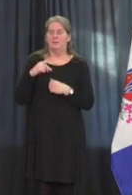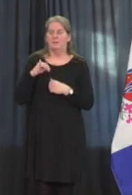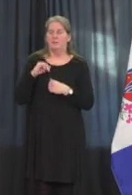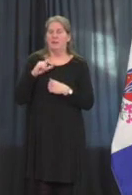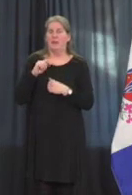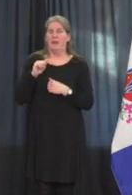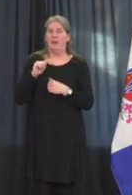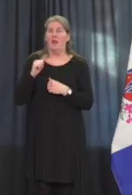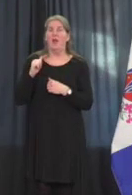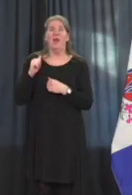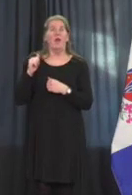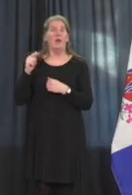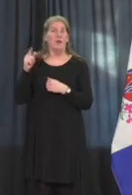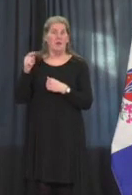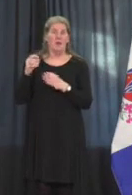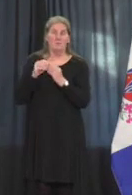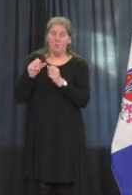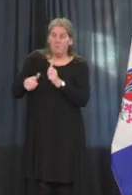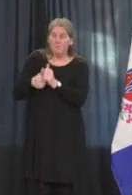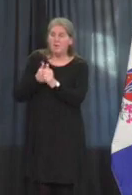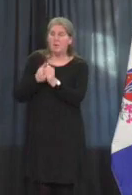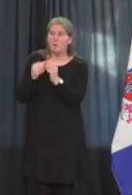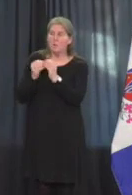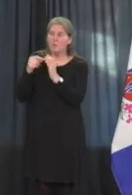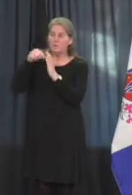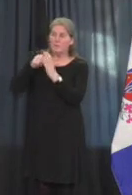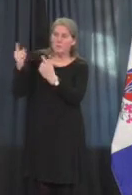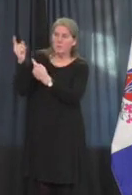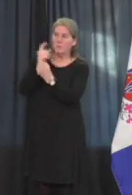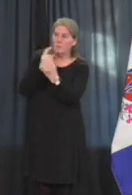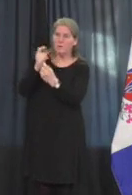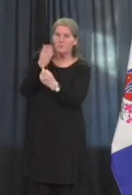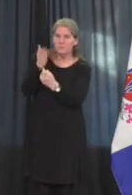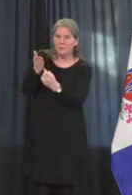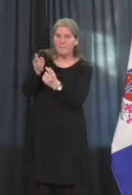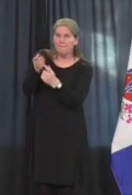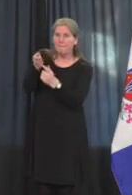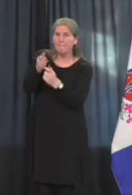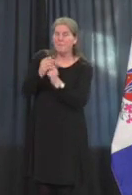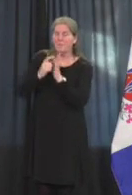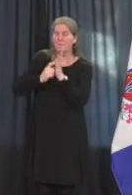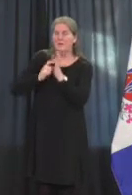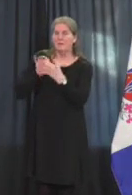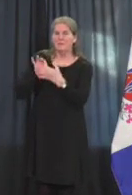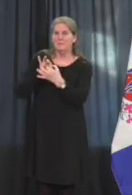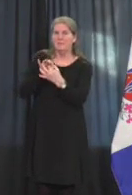WITH YOU MORE DIRECTLY ABOUT SPECIFIC QUESTIONS THAT HAVE TO DO WITH MINING OR ANY OTHER